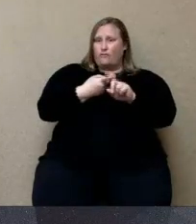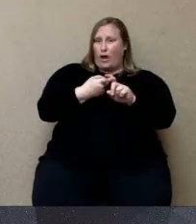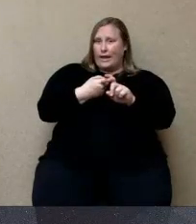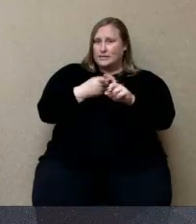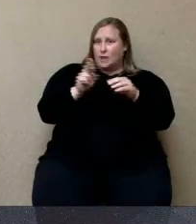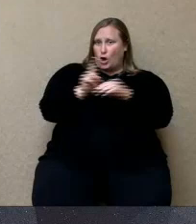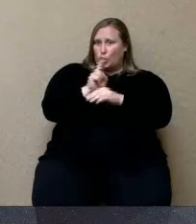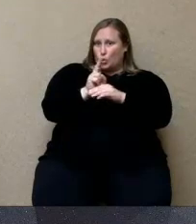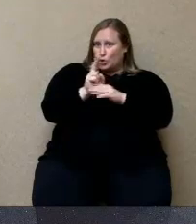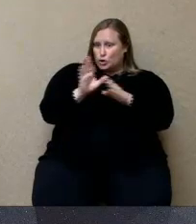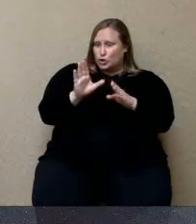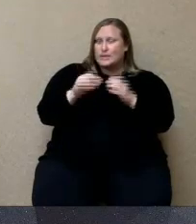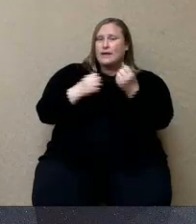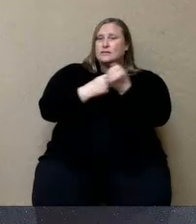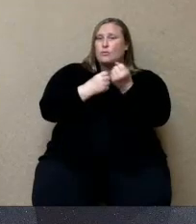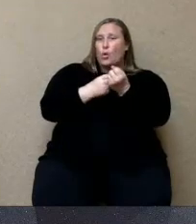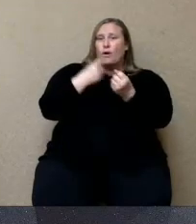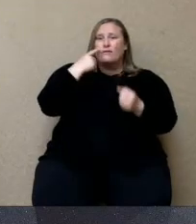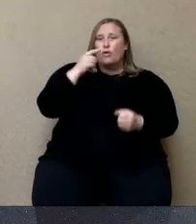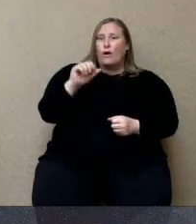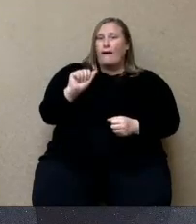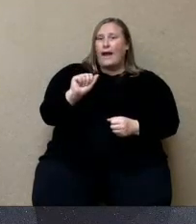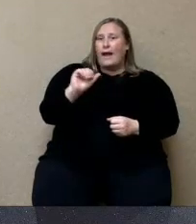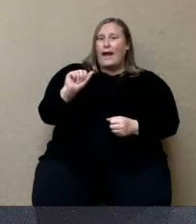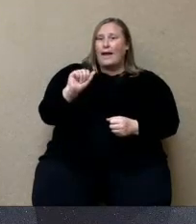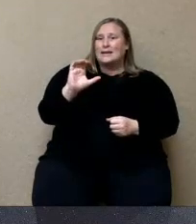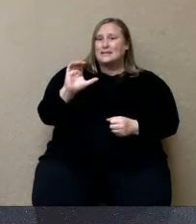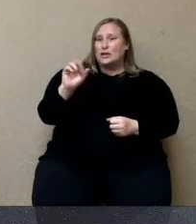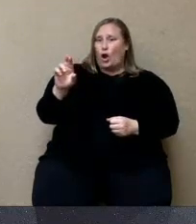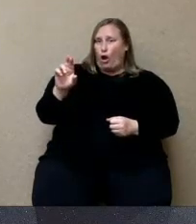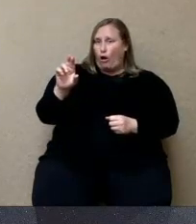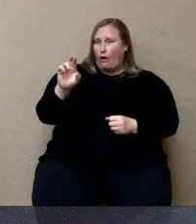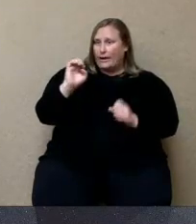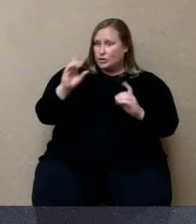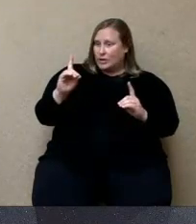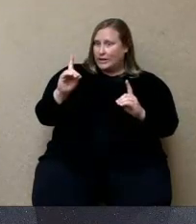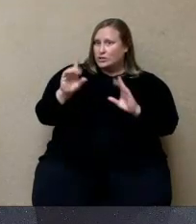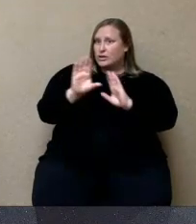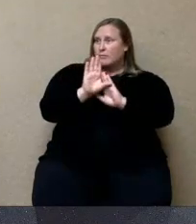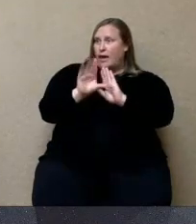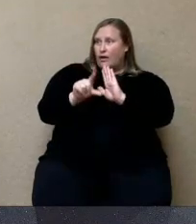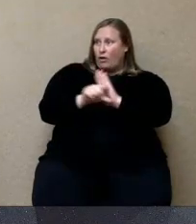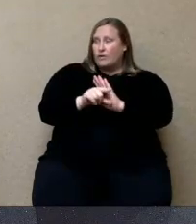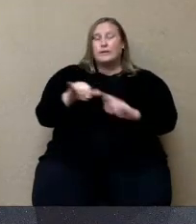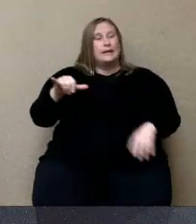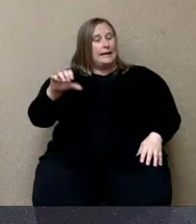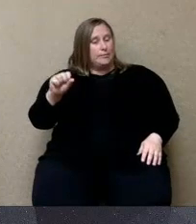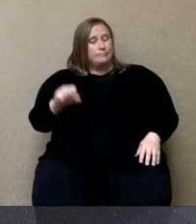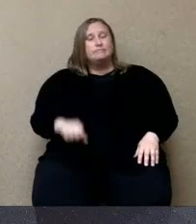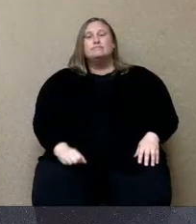and supports for AACR education backgrounds. Is that? Okay great, so yeah.